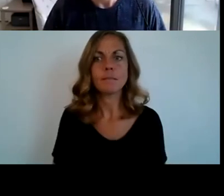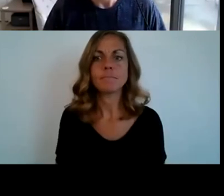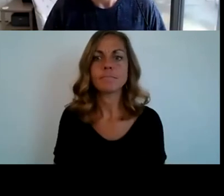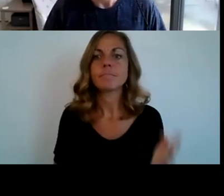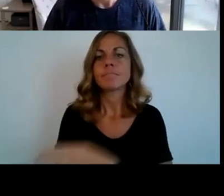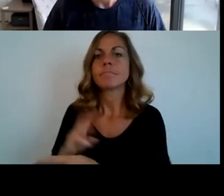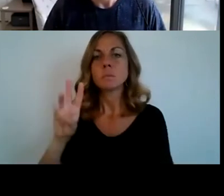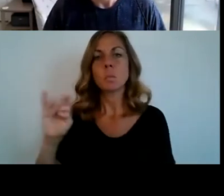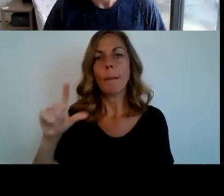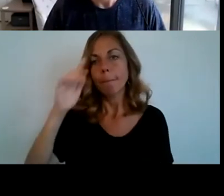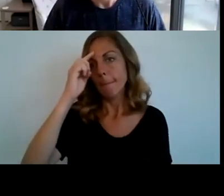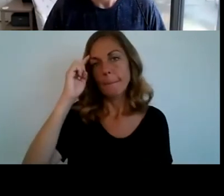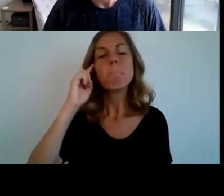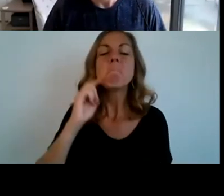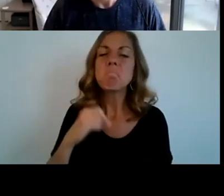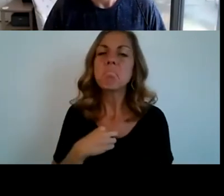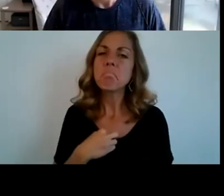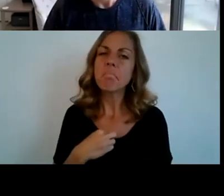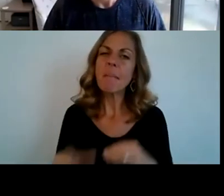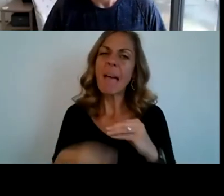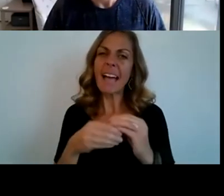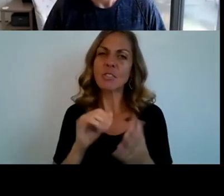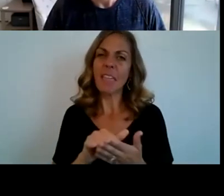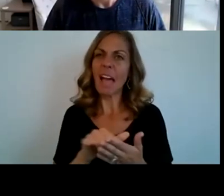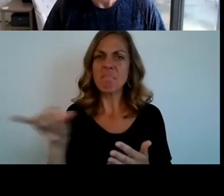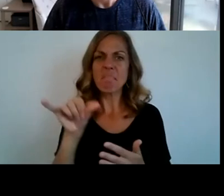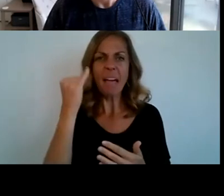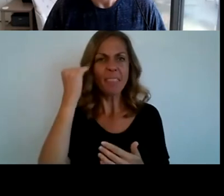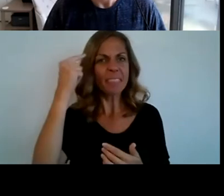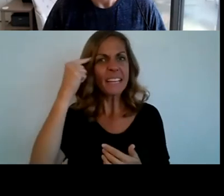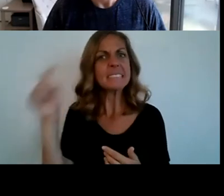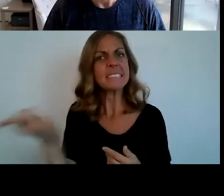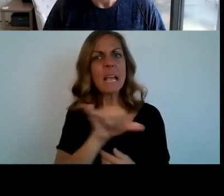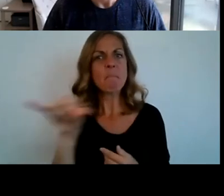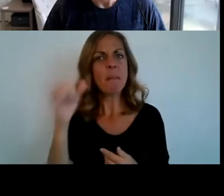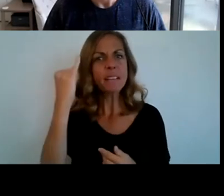I think like everybody else, we're all learning to adapt. We're all learning to balance things